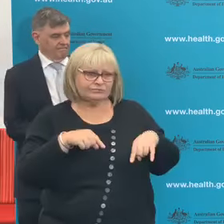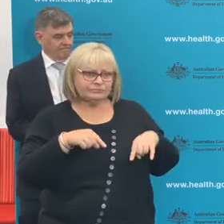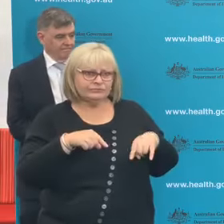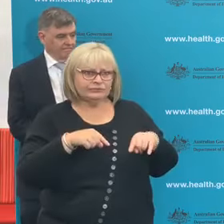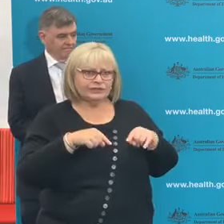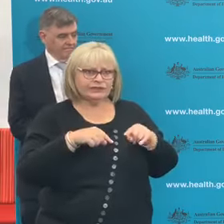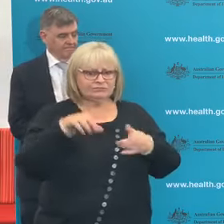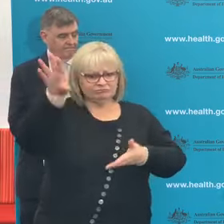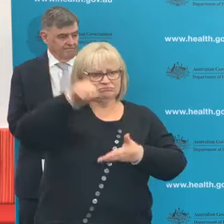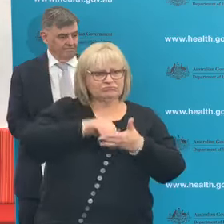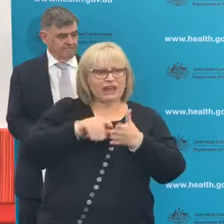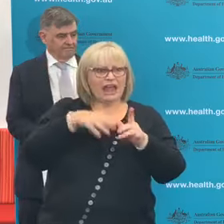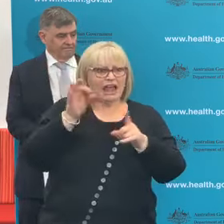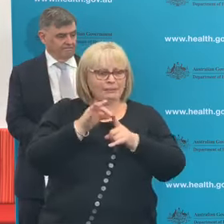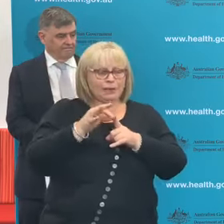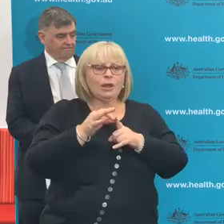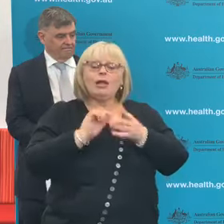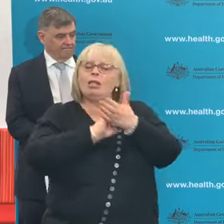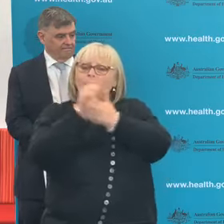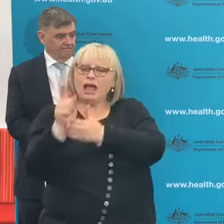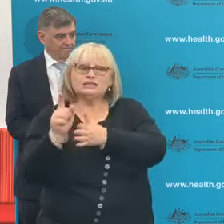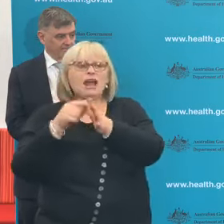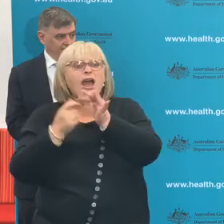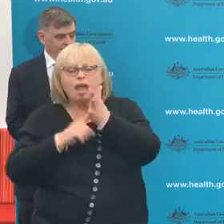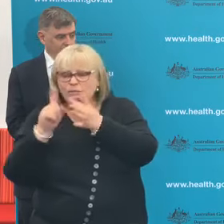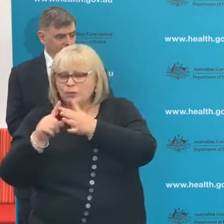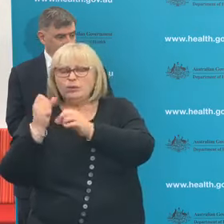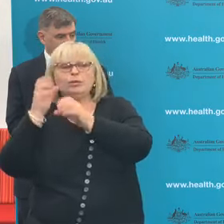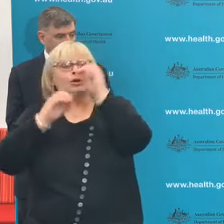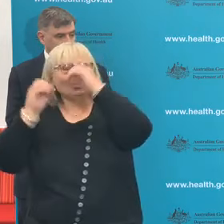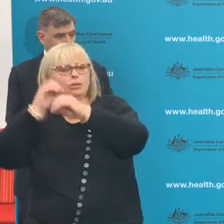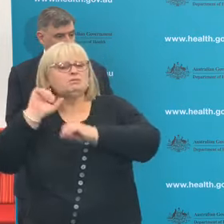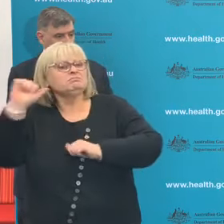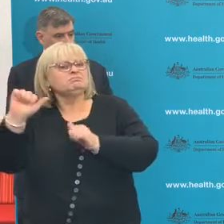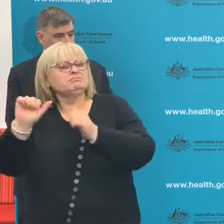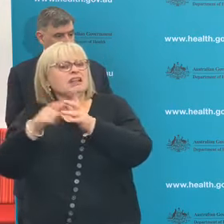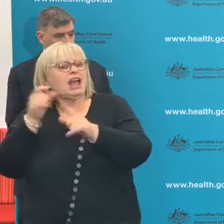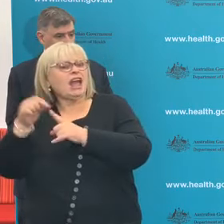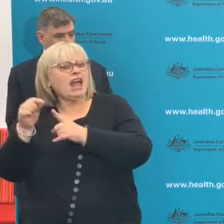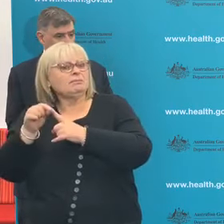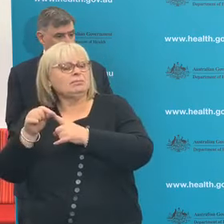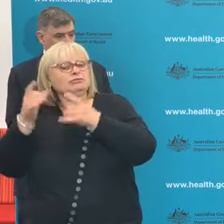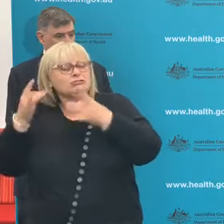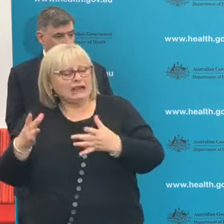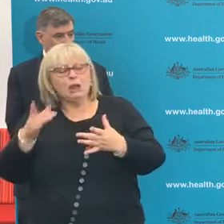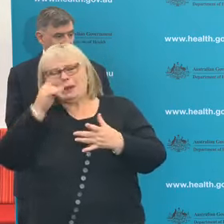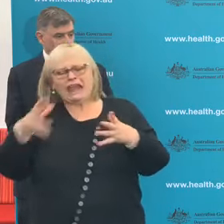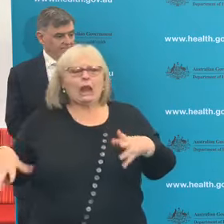then build on when the Apple and Google functionality comes in. I'd also like to